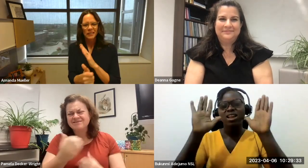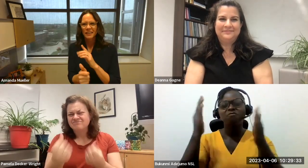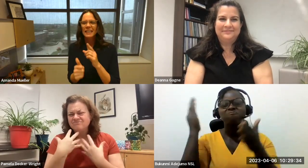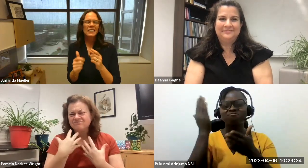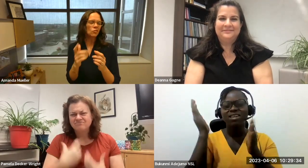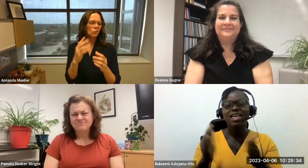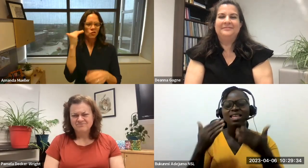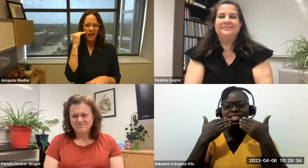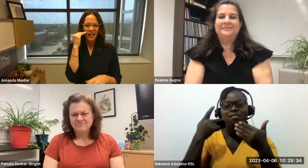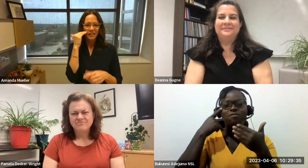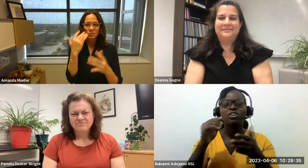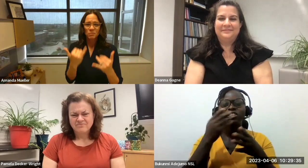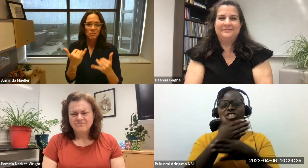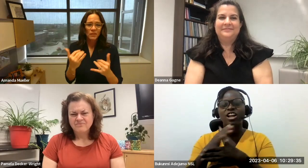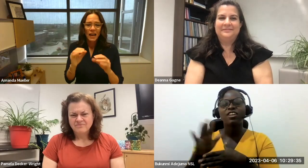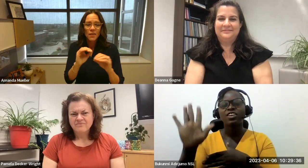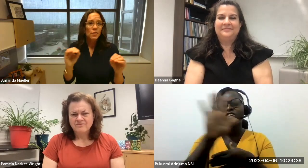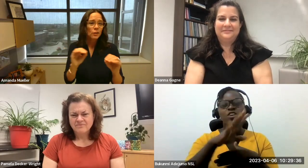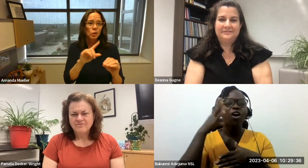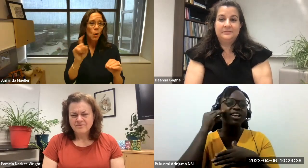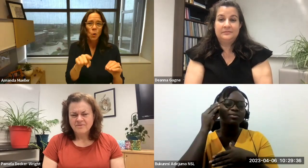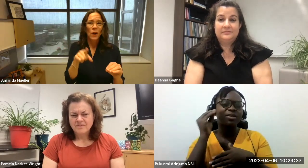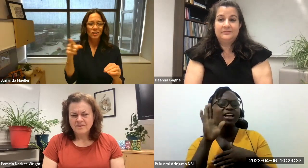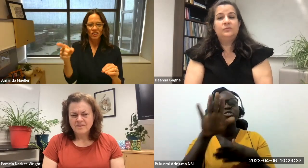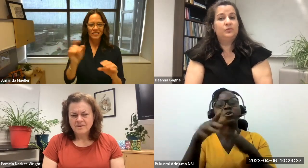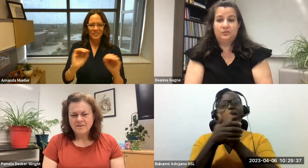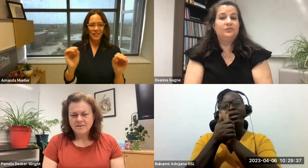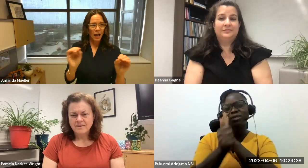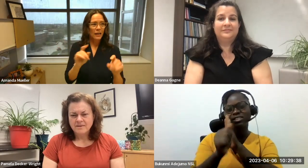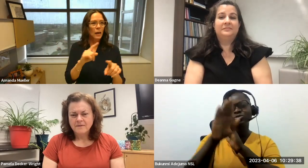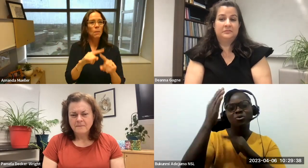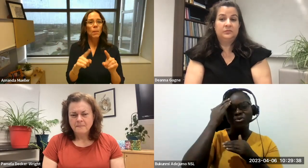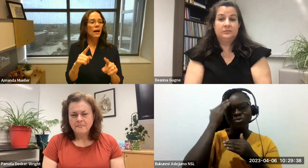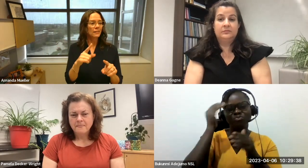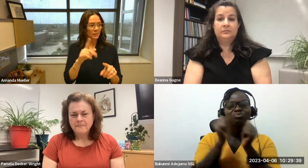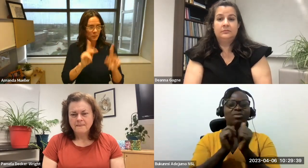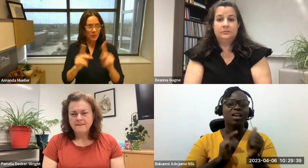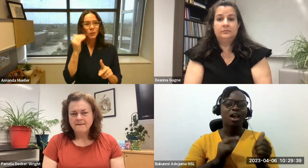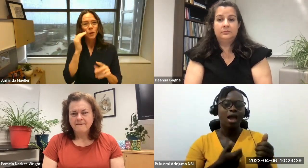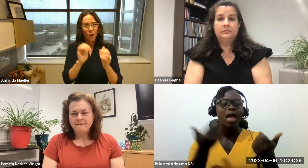your experience and your expertise and your knowledge with all of us. There, aren't any questions presently.